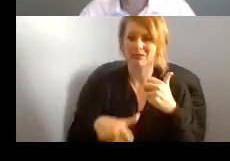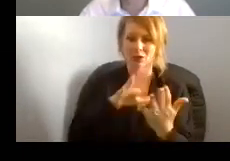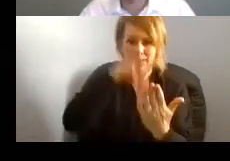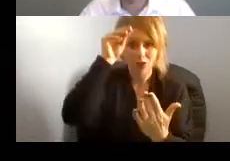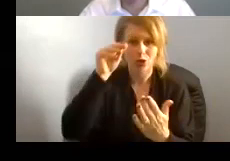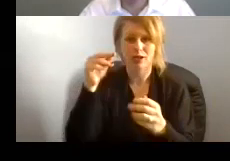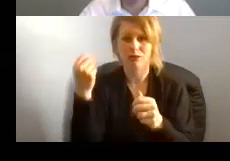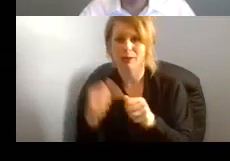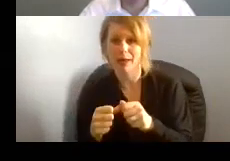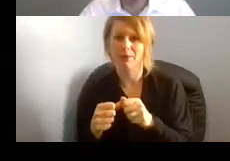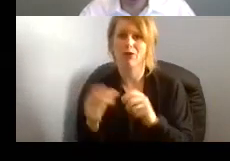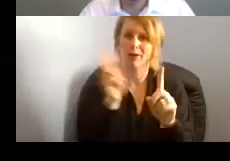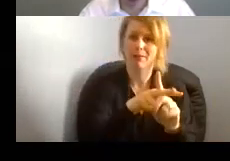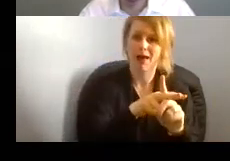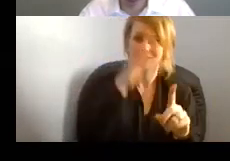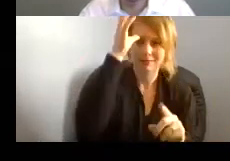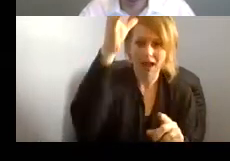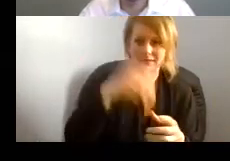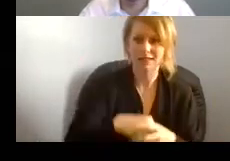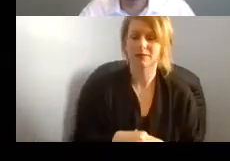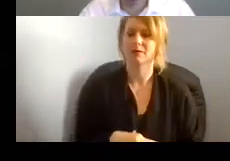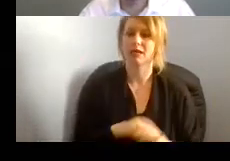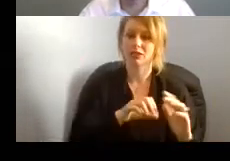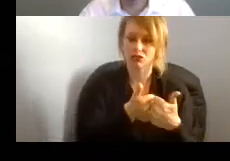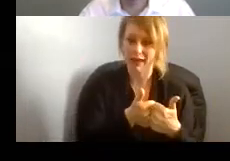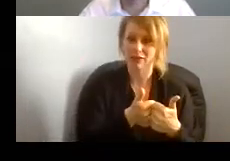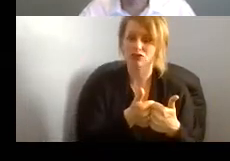or applying concepts. Challenges with completing homework